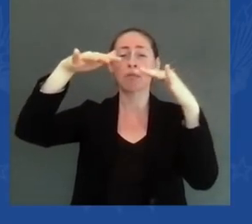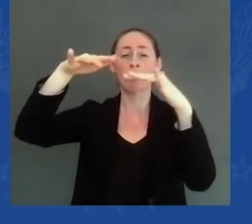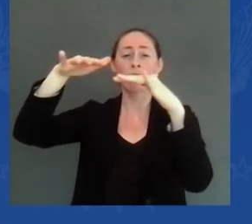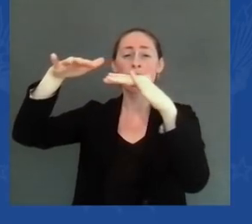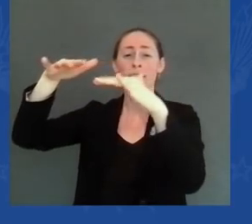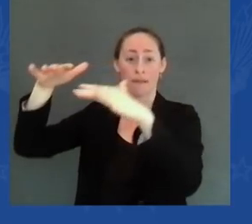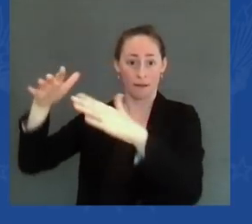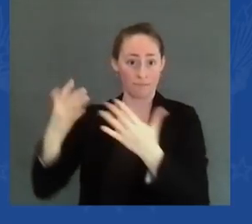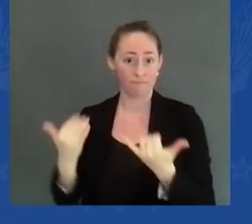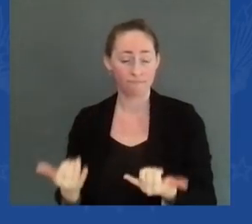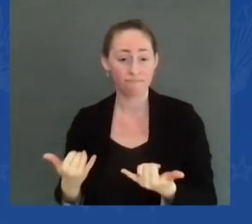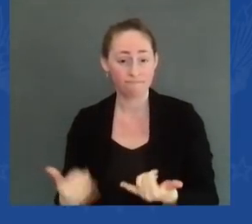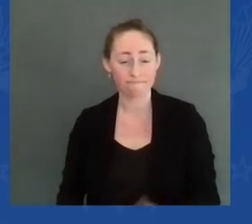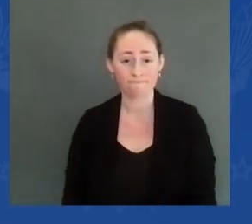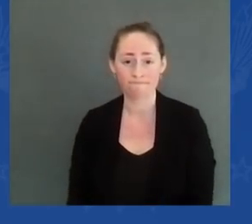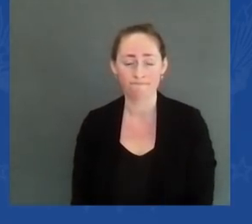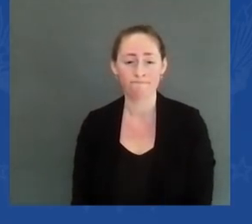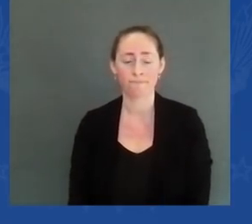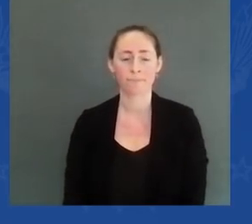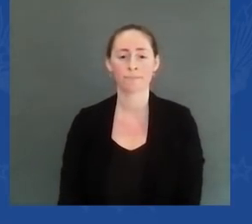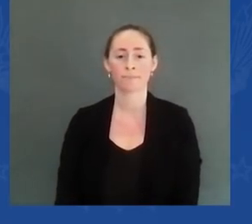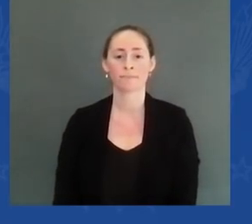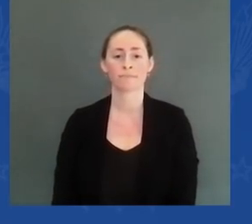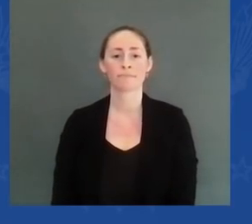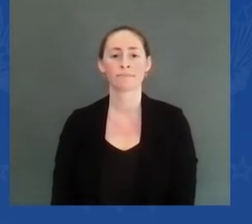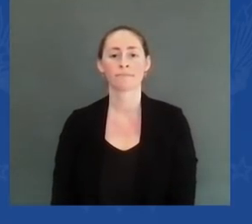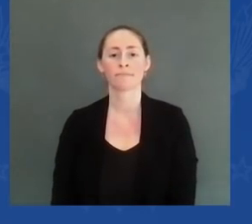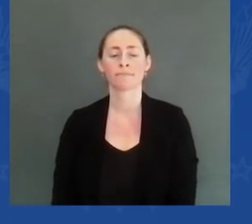Supply chains and crop production get interrupted,